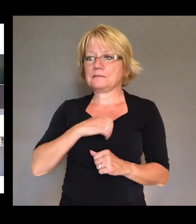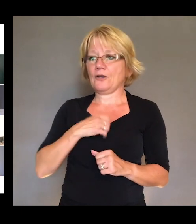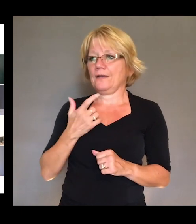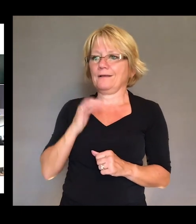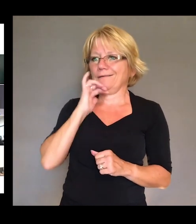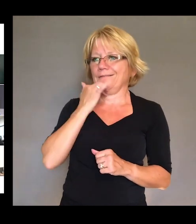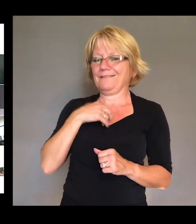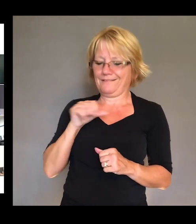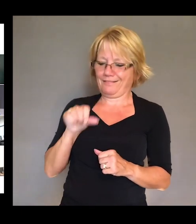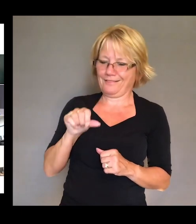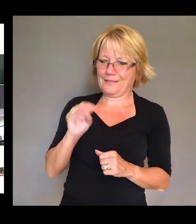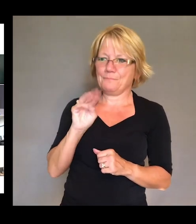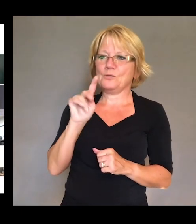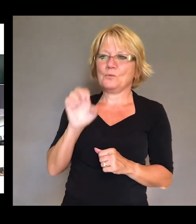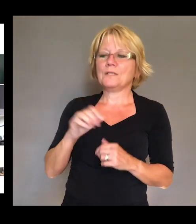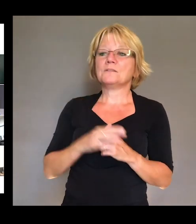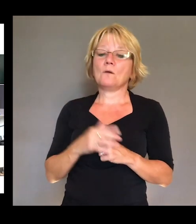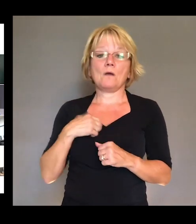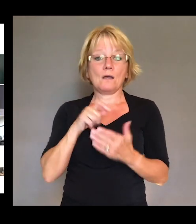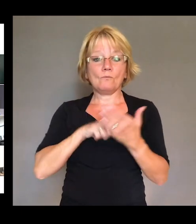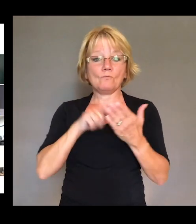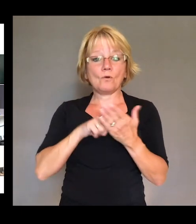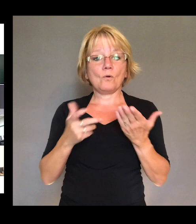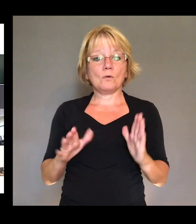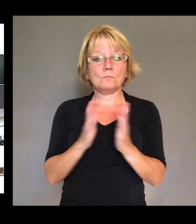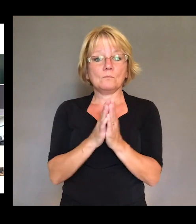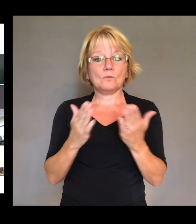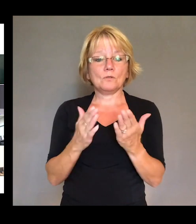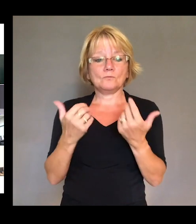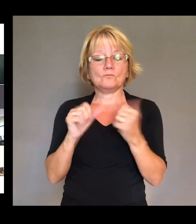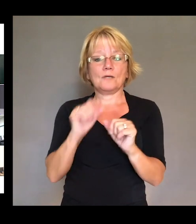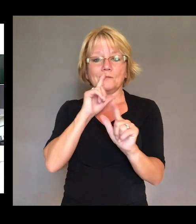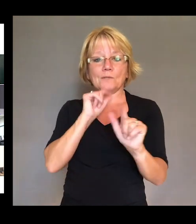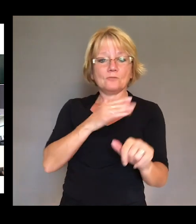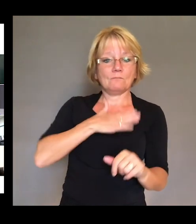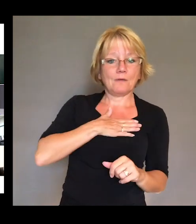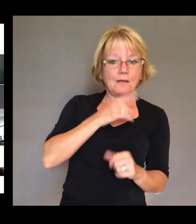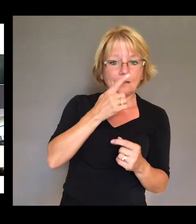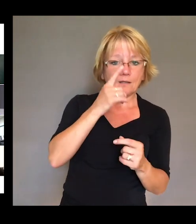Sorry, it probably help if I on mute myself there. Yeah, so I wrote this book basically to try to answer my own